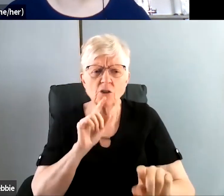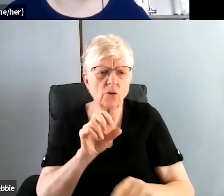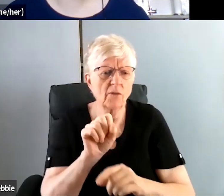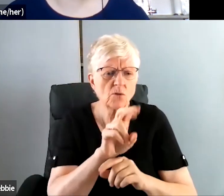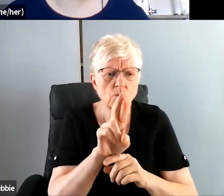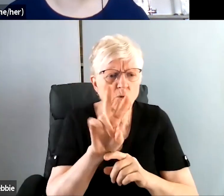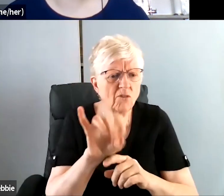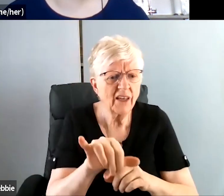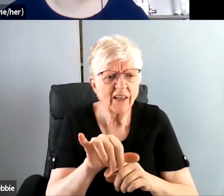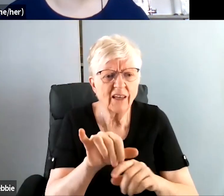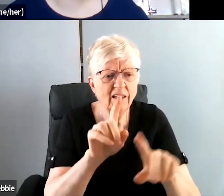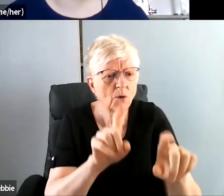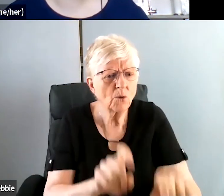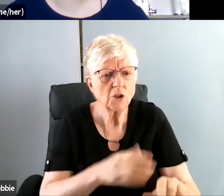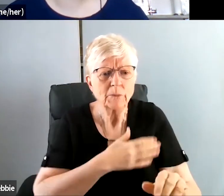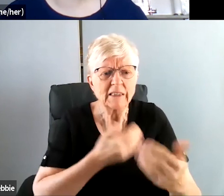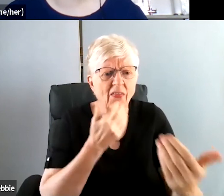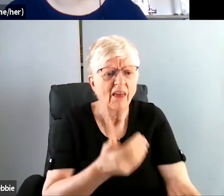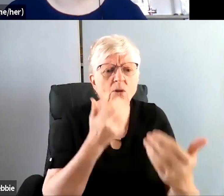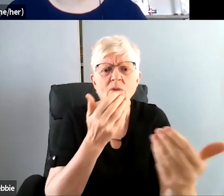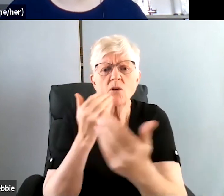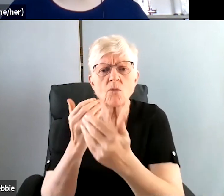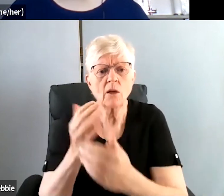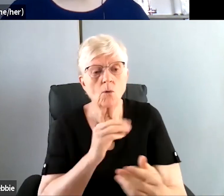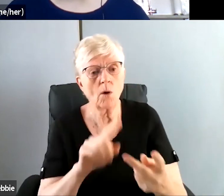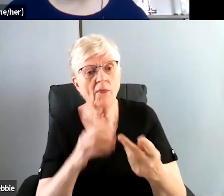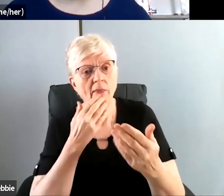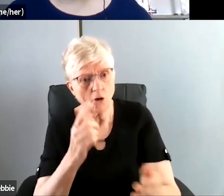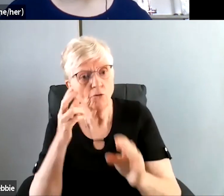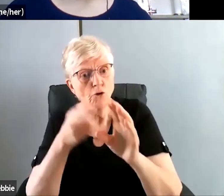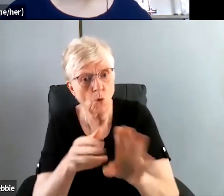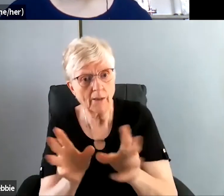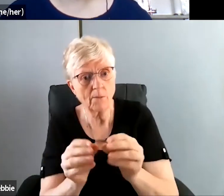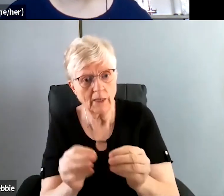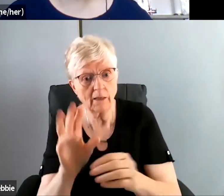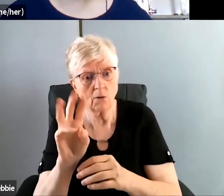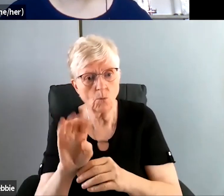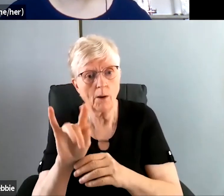PARTICIPATION IN THE SURVEY AND ON TODAY'S WEBINAR AND THANKS TO ALL THE WORK THAT BRENDA AND MARIE HAVE PUT INTO